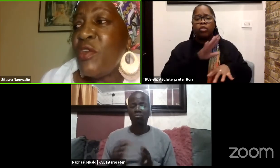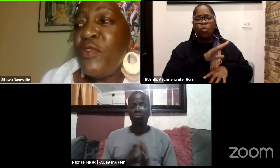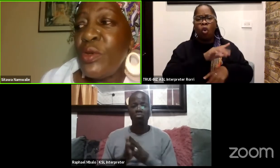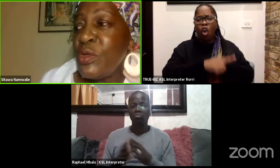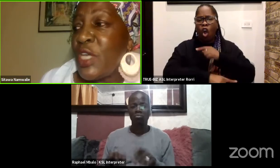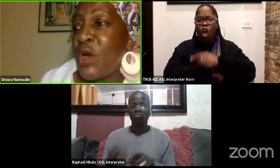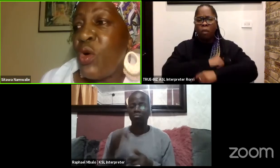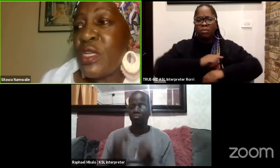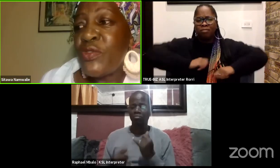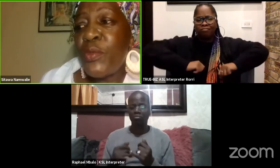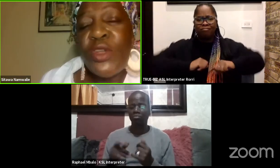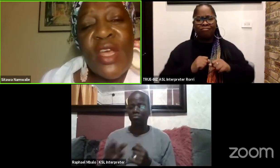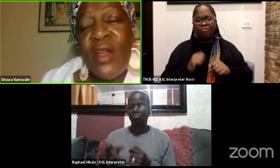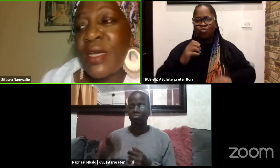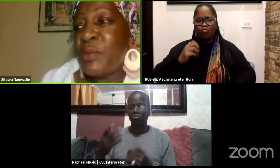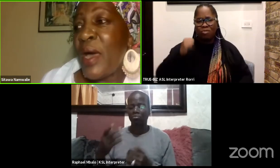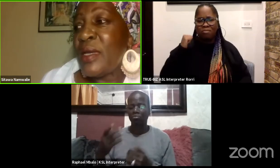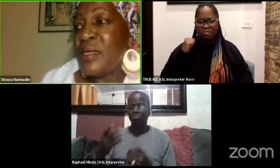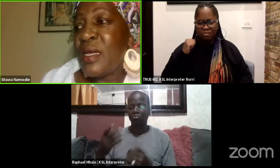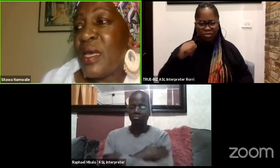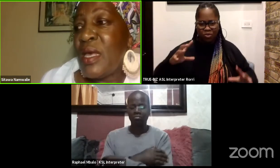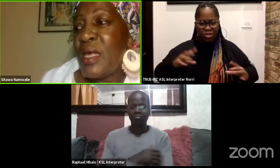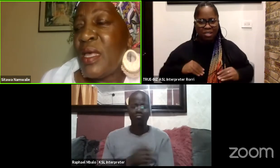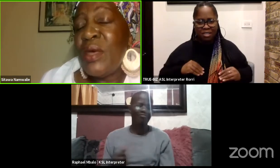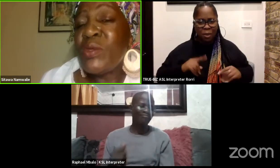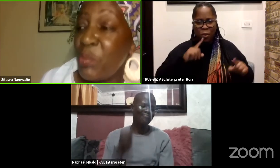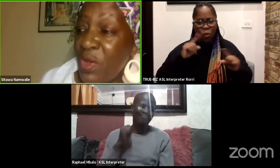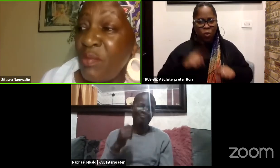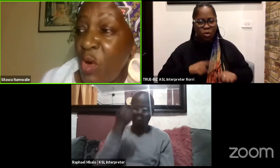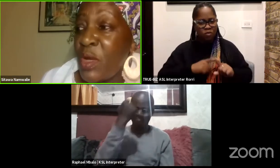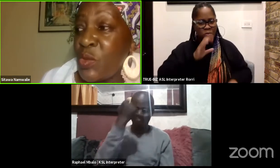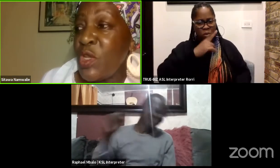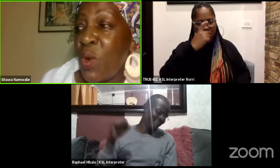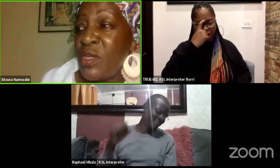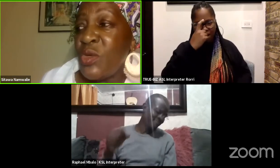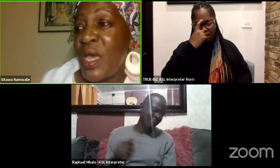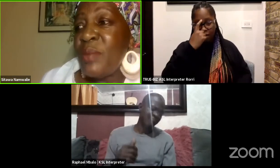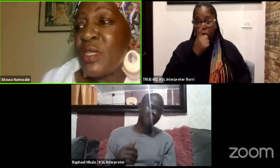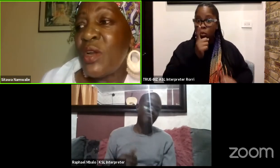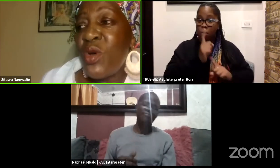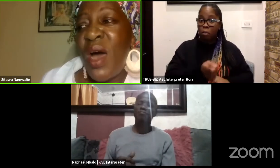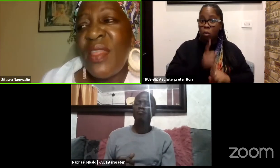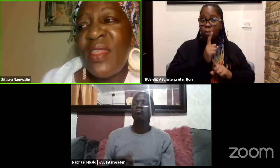They refused to take orders from your derelict mind. There was a brief moment when you won two games in a row